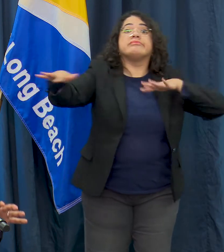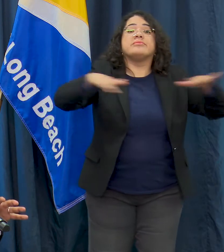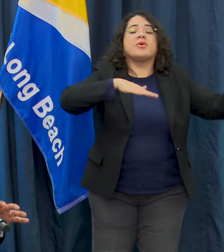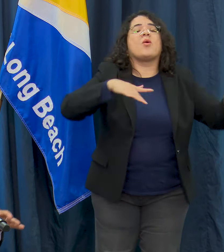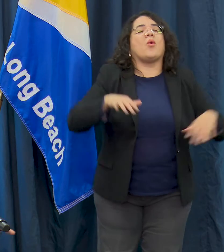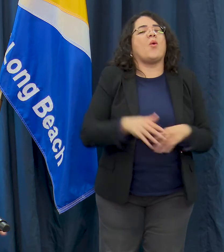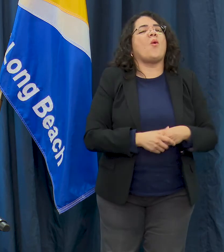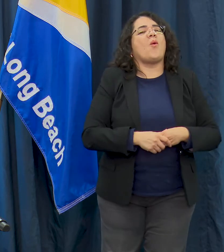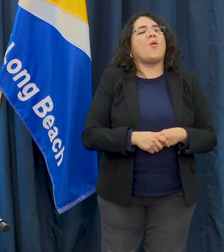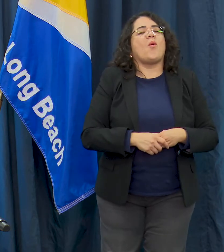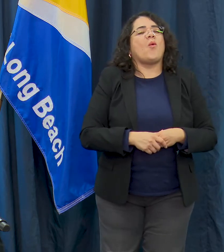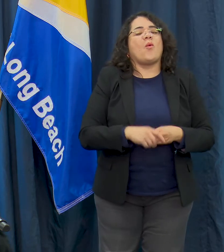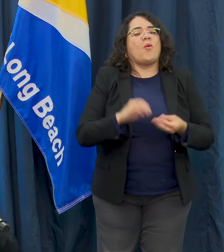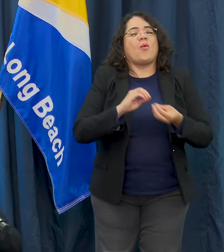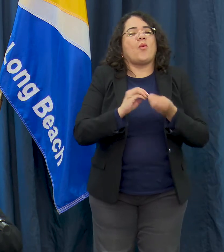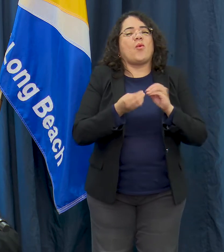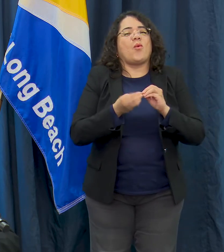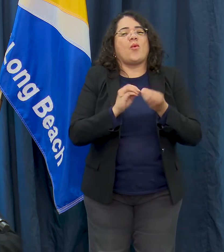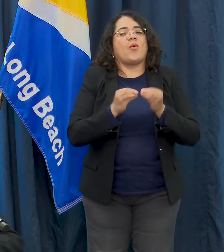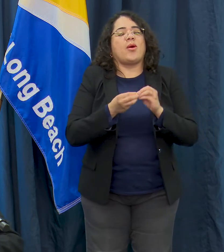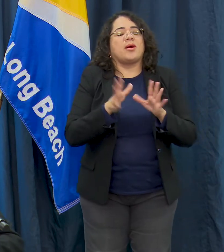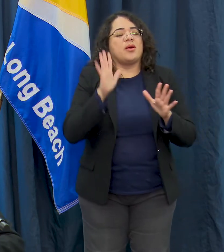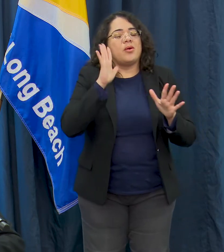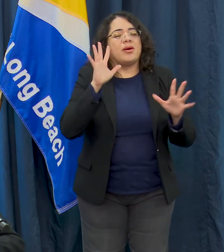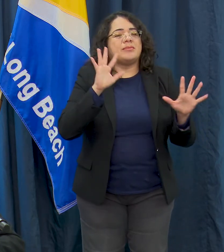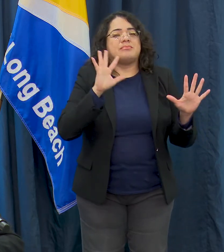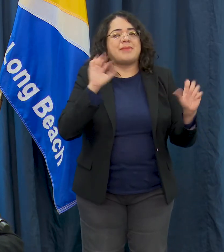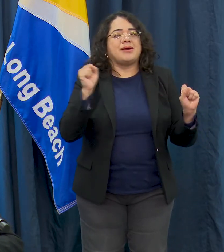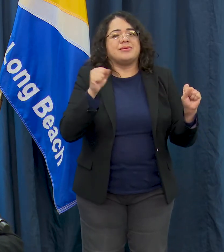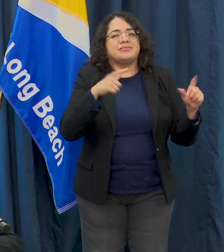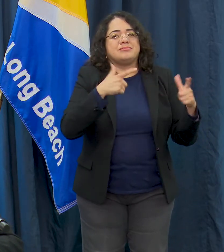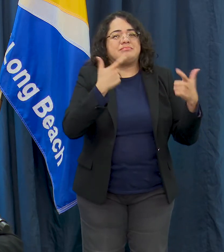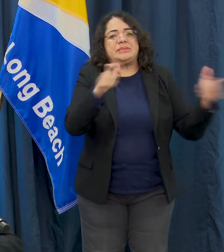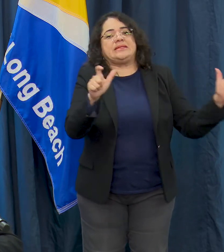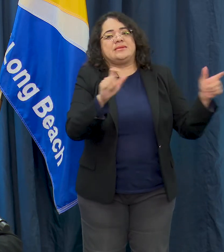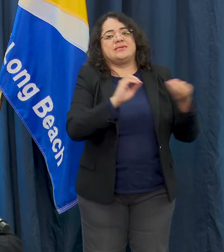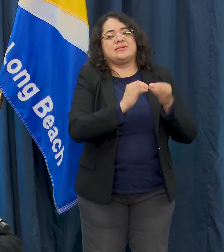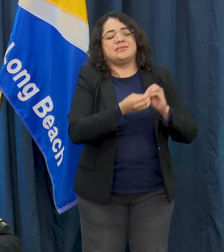those numbers would be so much higher and so we really have to see if what